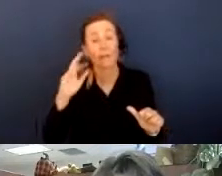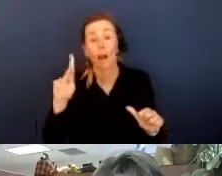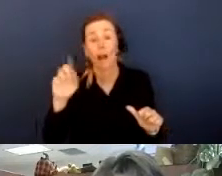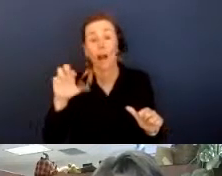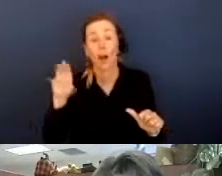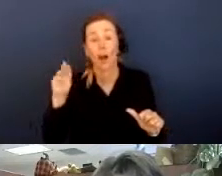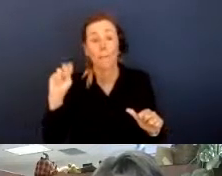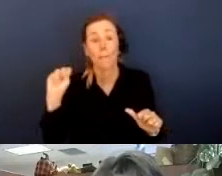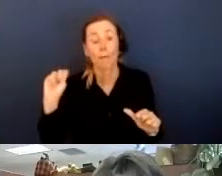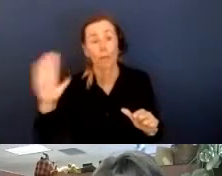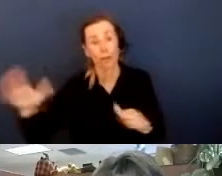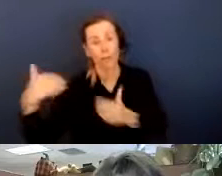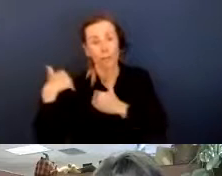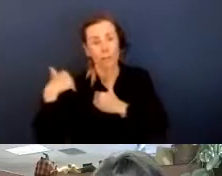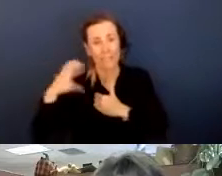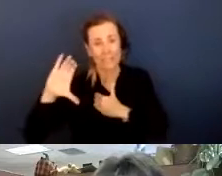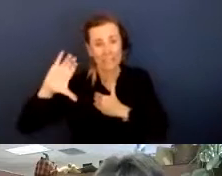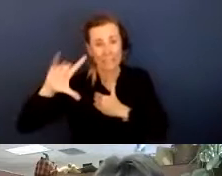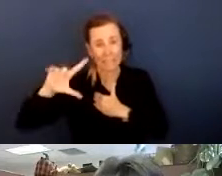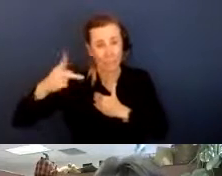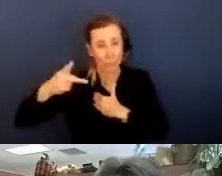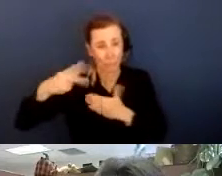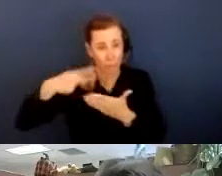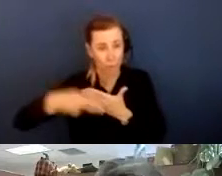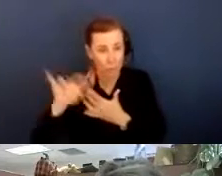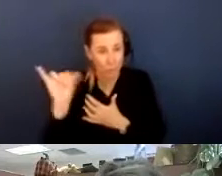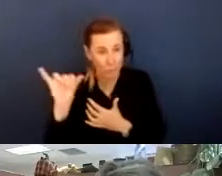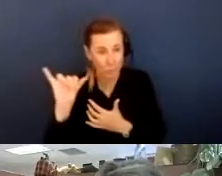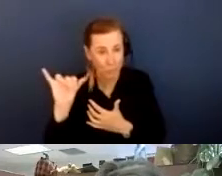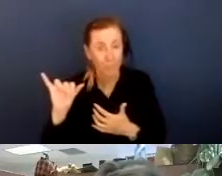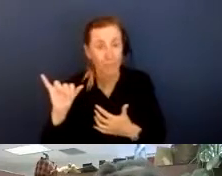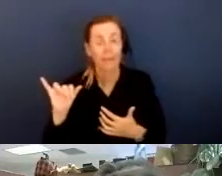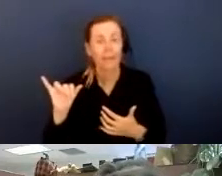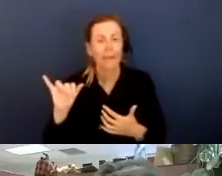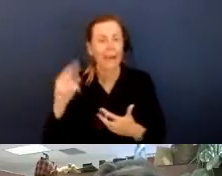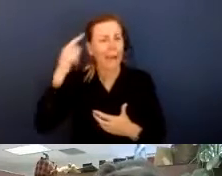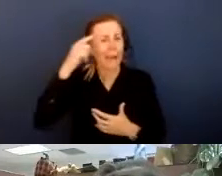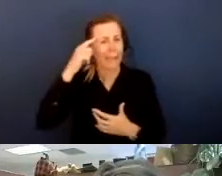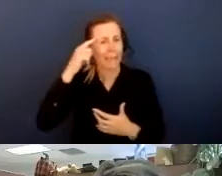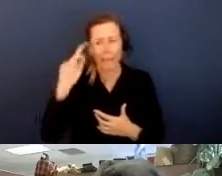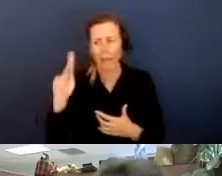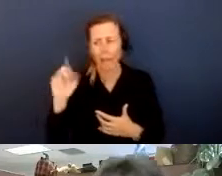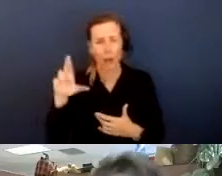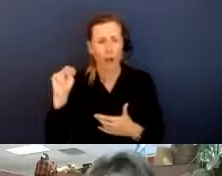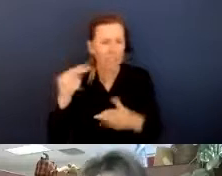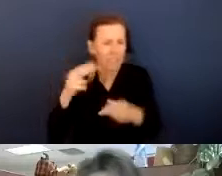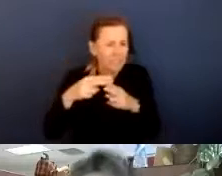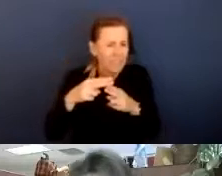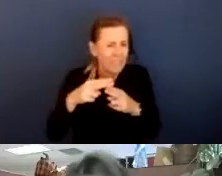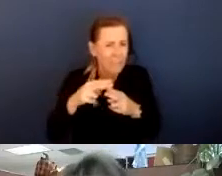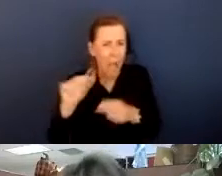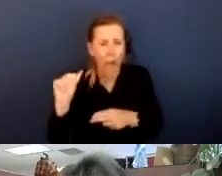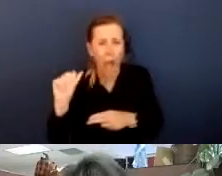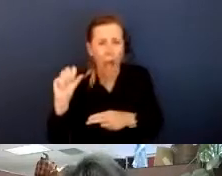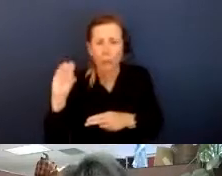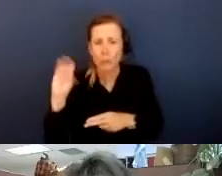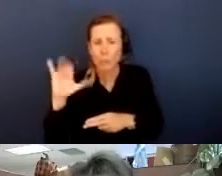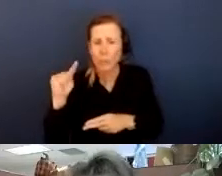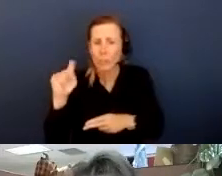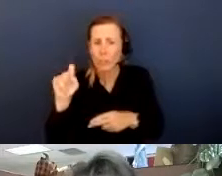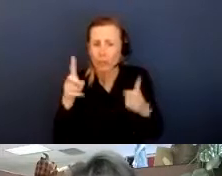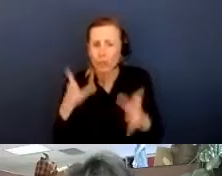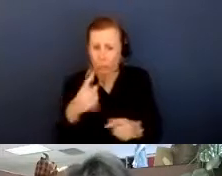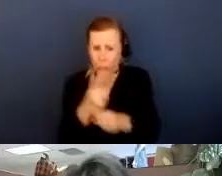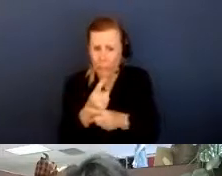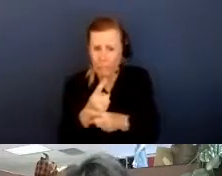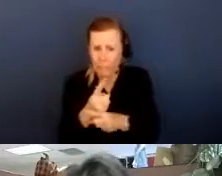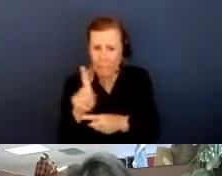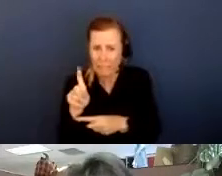I know that Karmen is responsible for CLP program too. I think she's also named Associate Director, right?